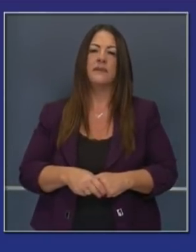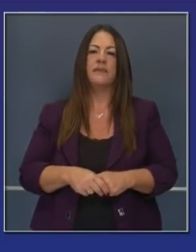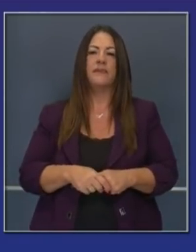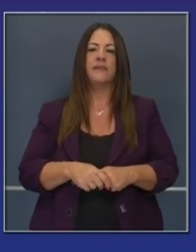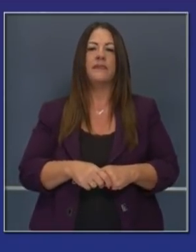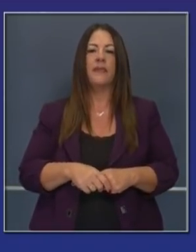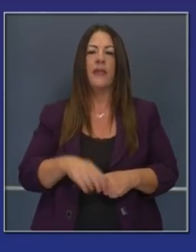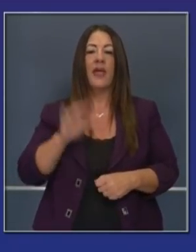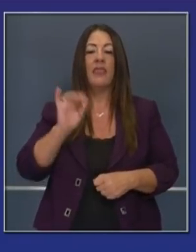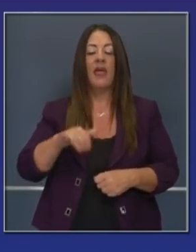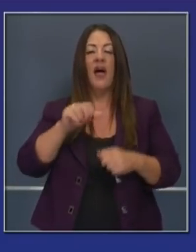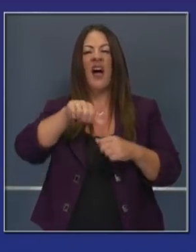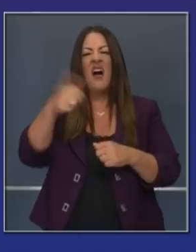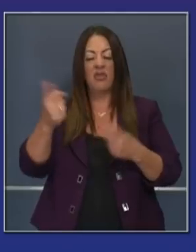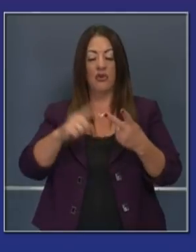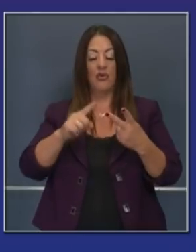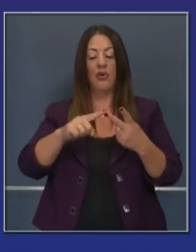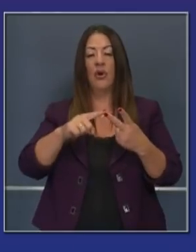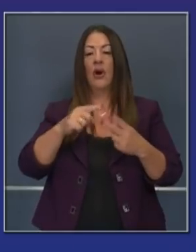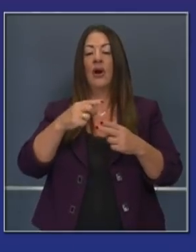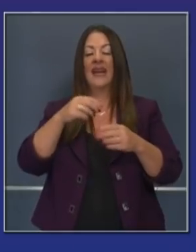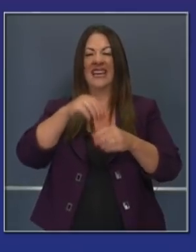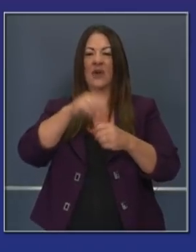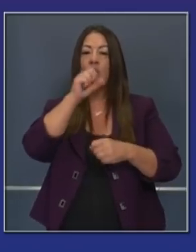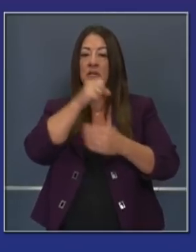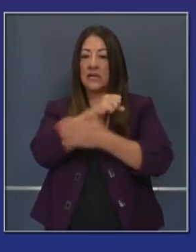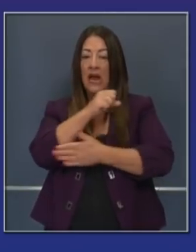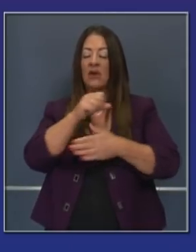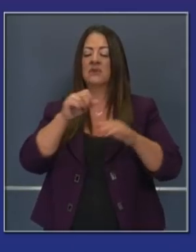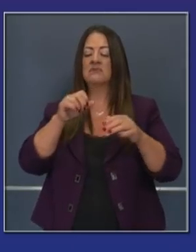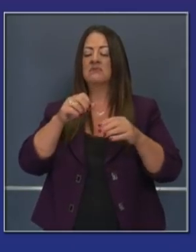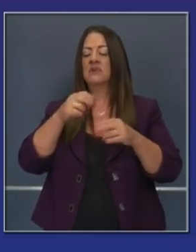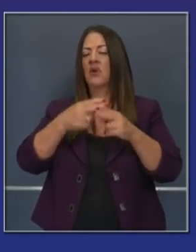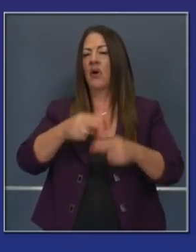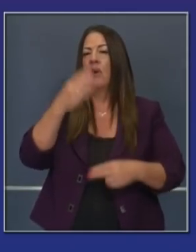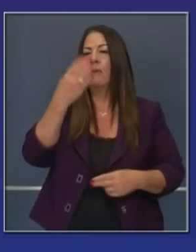DONE IN A TIMELY WAY AND AS ALWAYS WE ARE INCREDIBLY GRATEFUL AND APPRECIATIVE OF